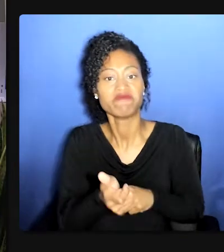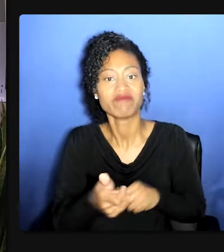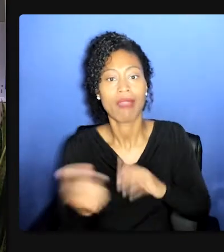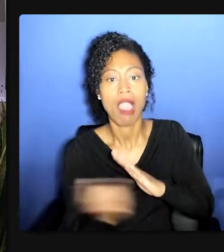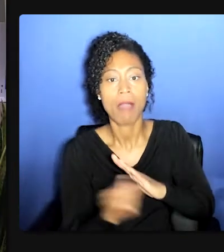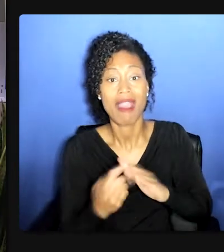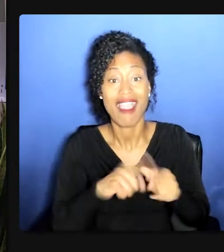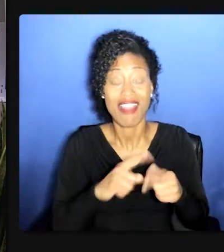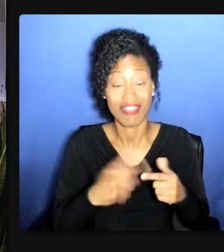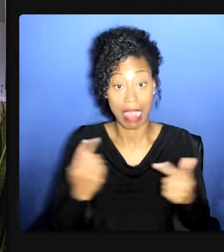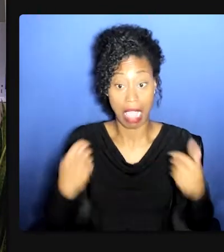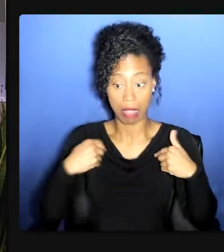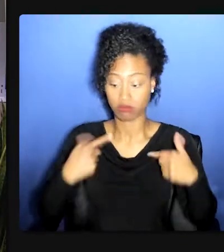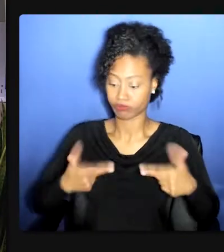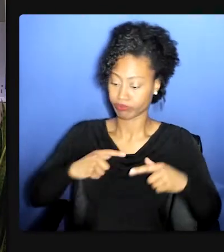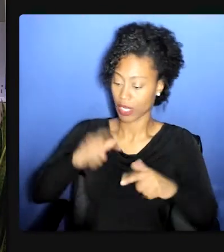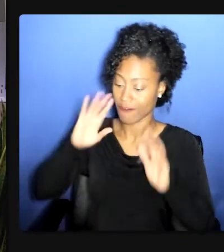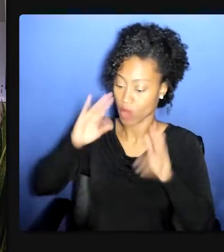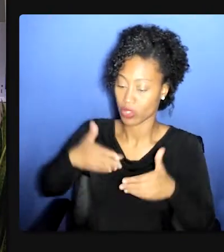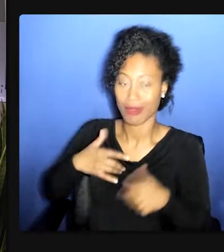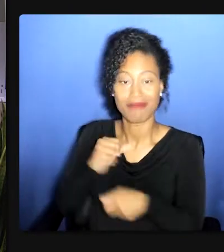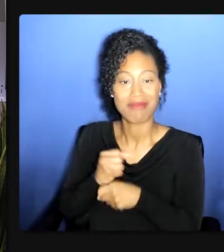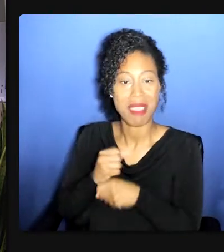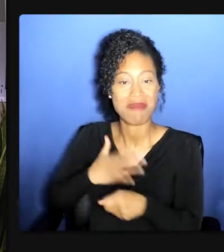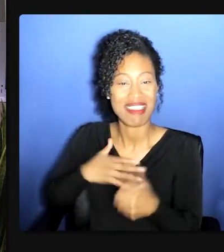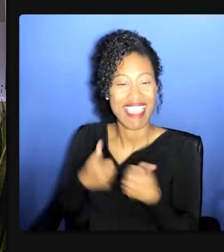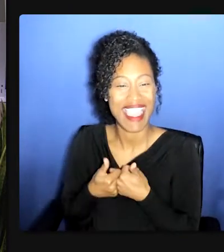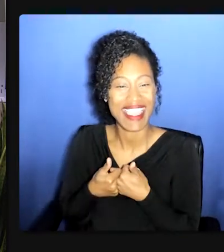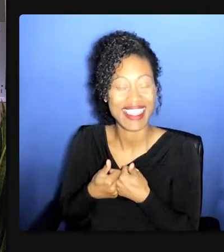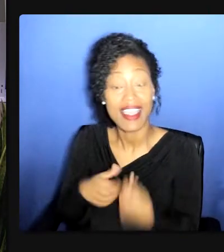Emma, can we go over some things specifically that MPS can help with?